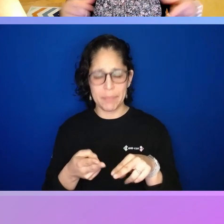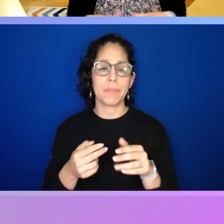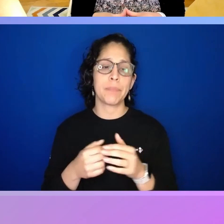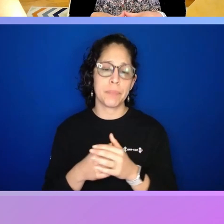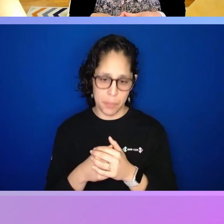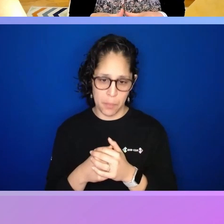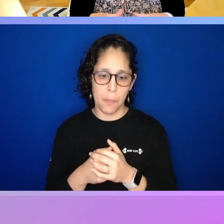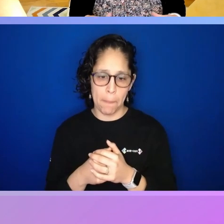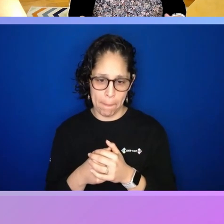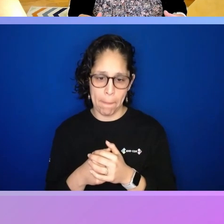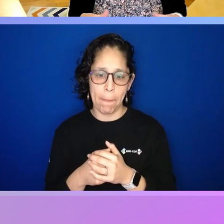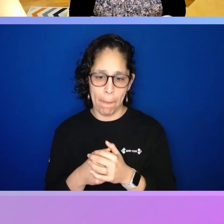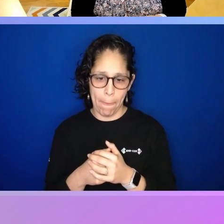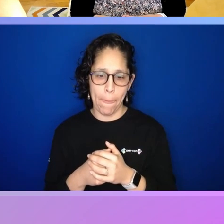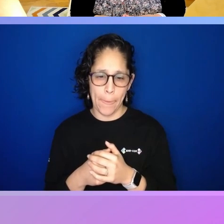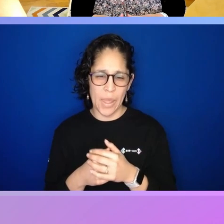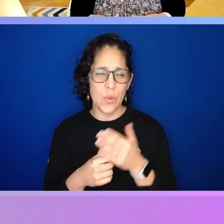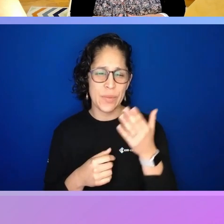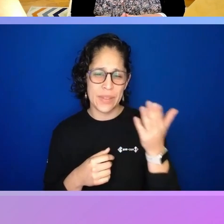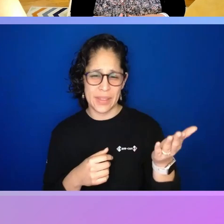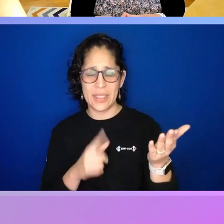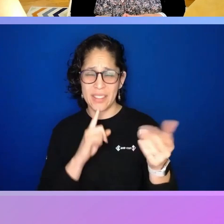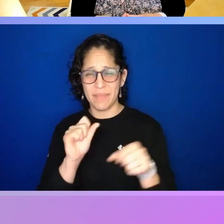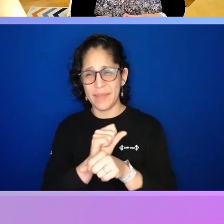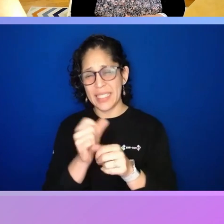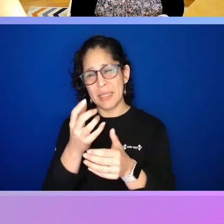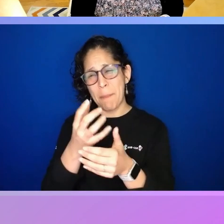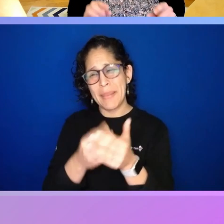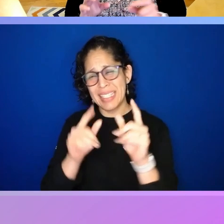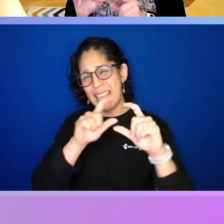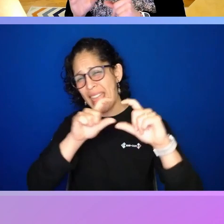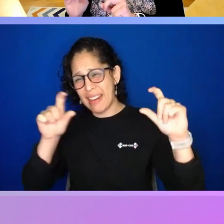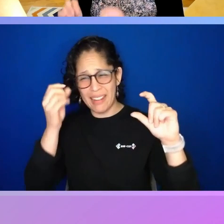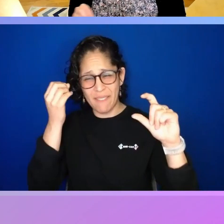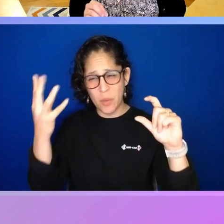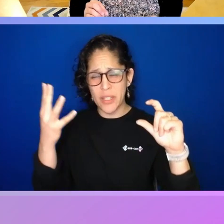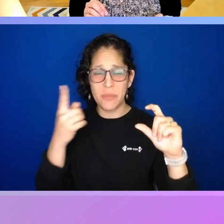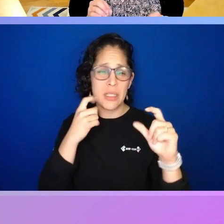was demoing the screen reader on this job posting. So he